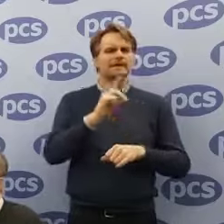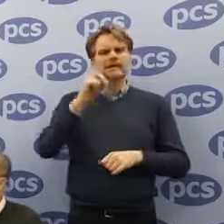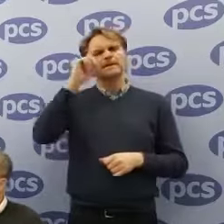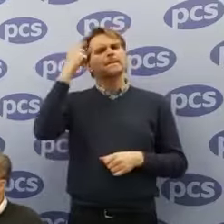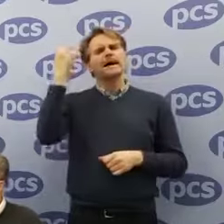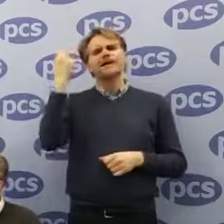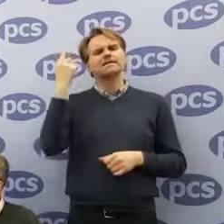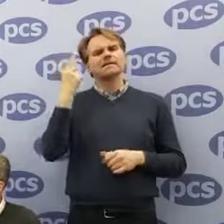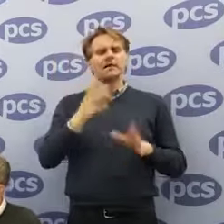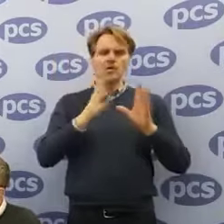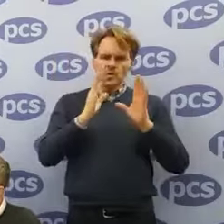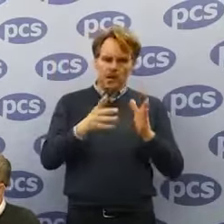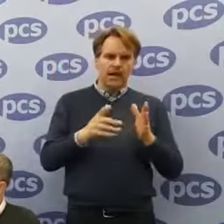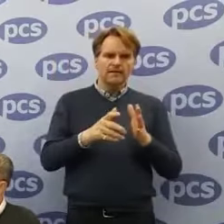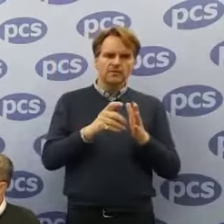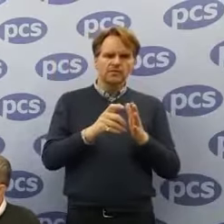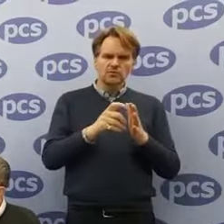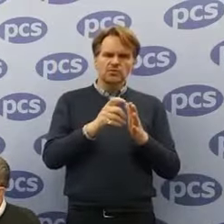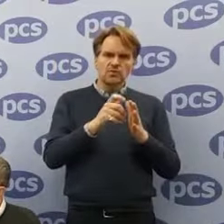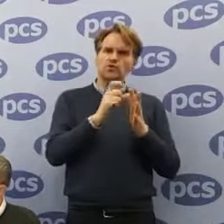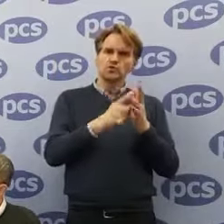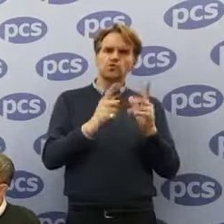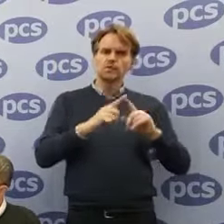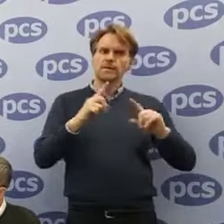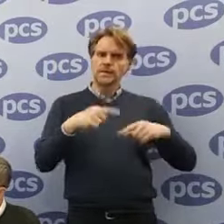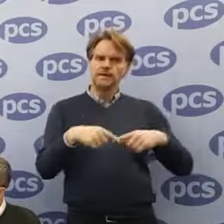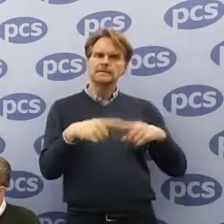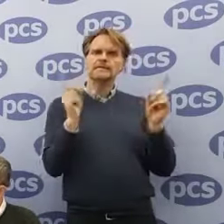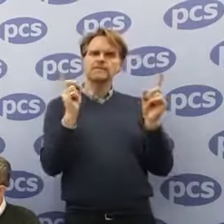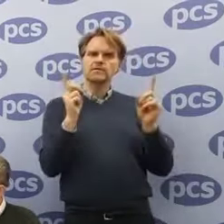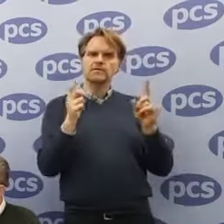again and expecting a different outcome, so what can we do differently this time